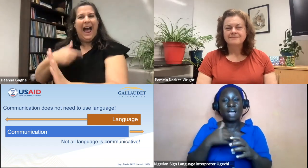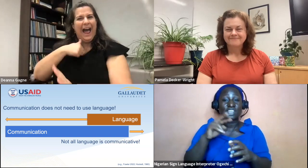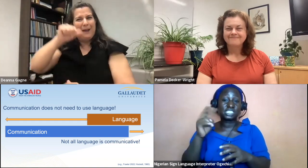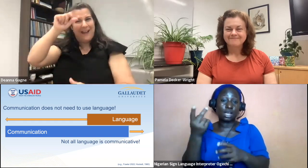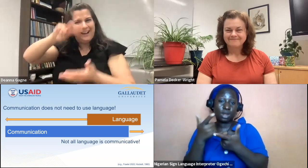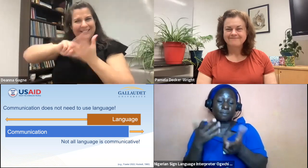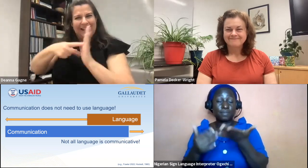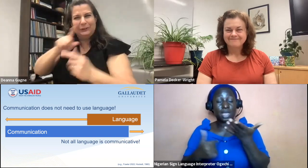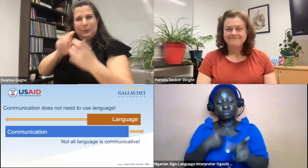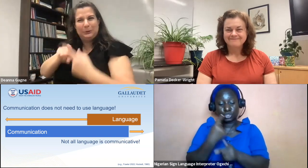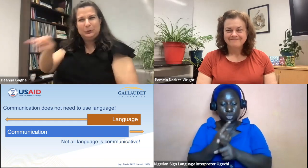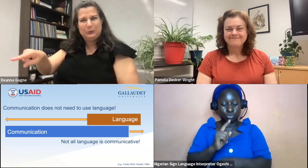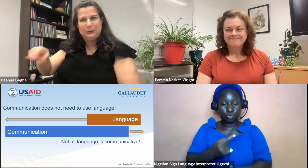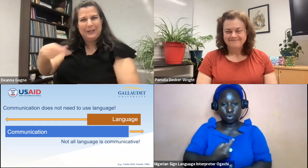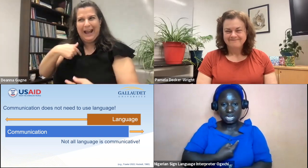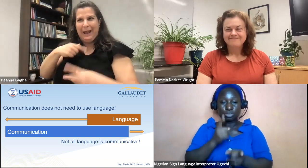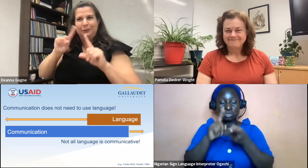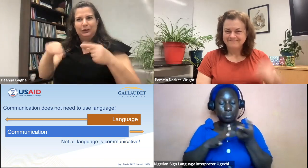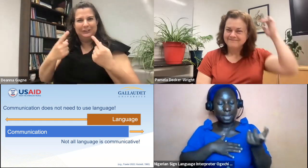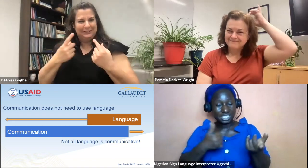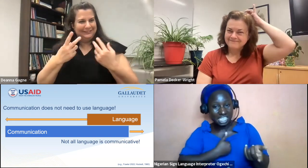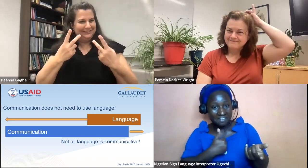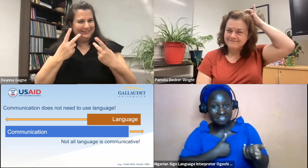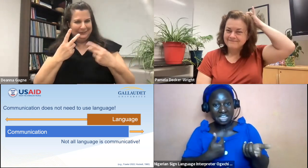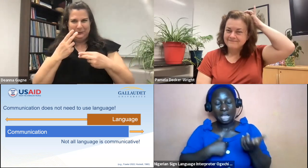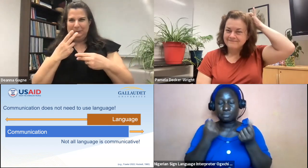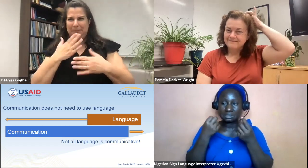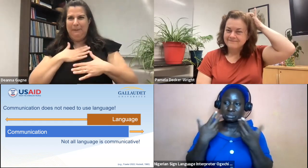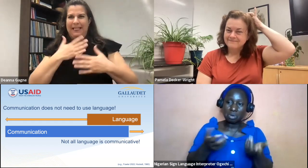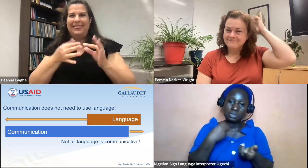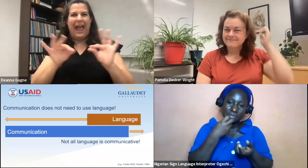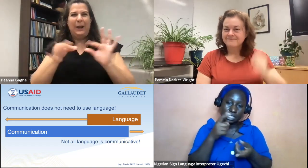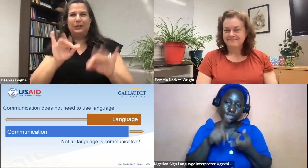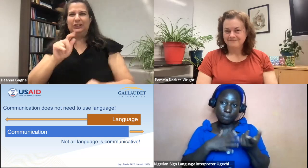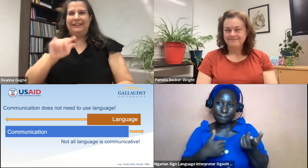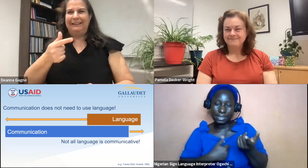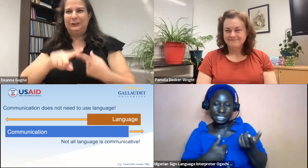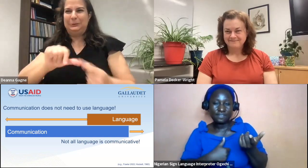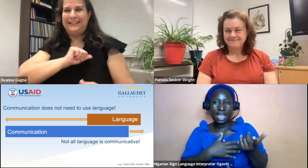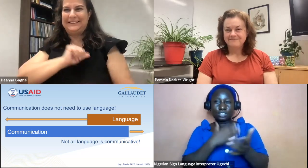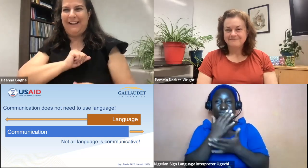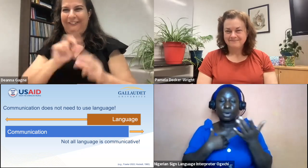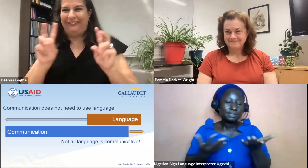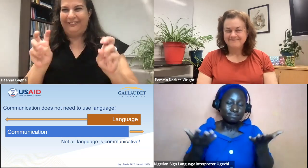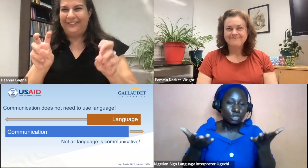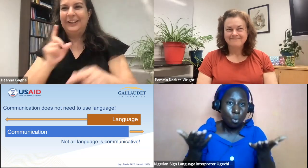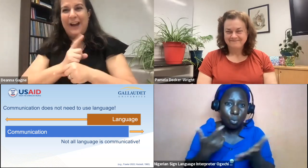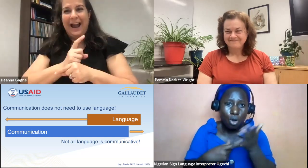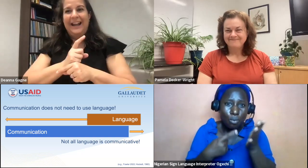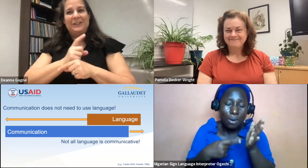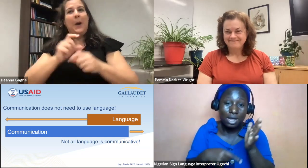Oh, oh, never mind sorry, because I wasn't intending to communicate that text to you. I was just in link with Jean